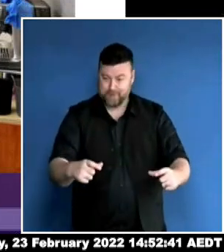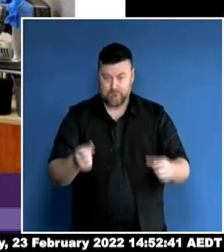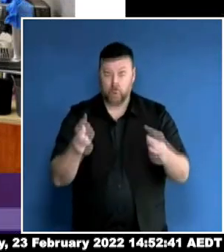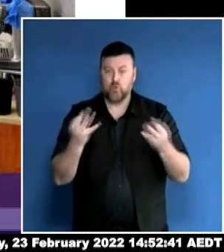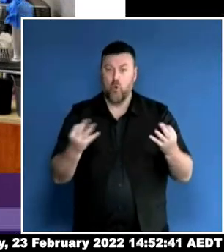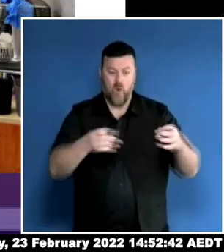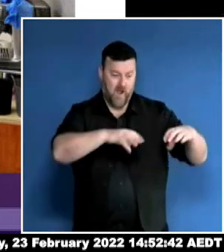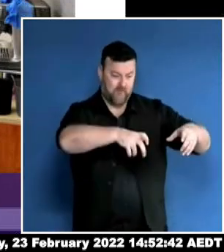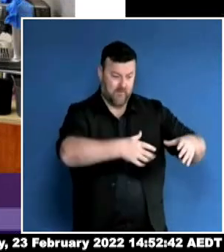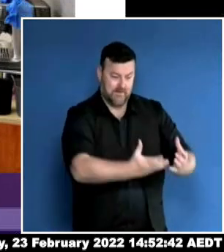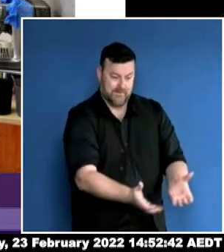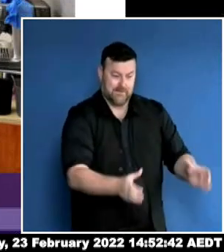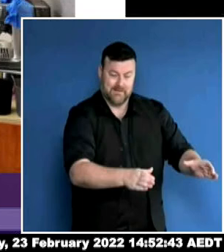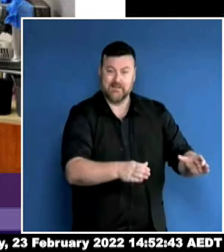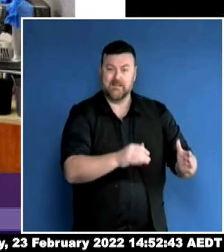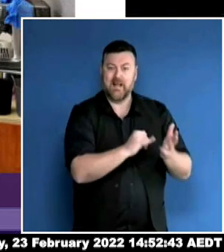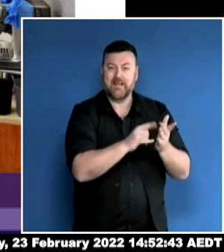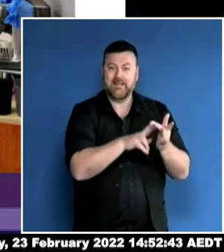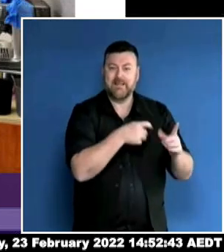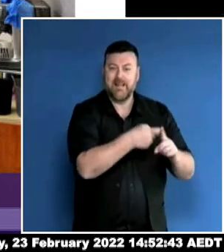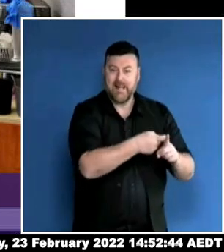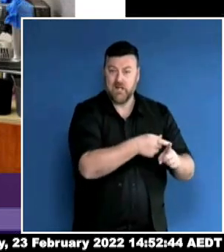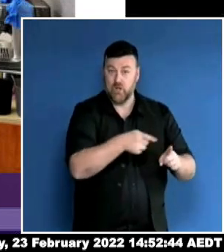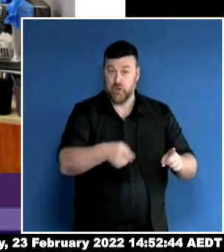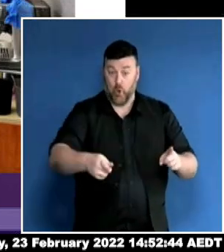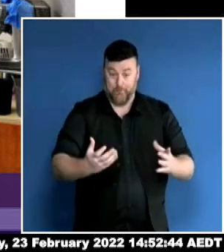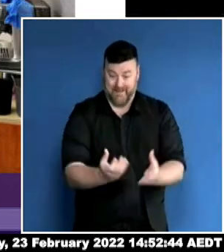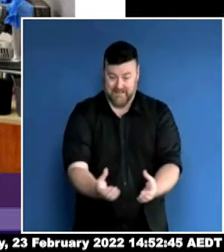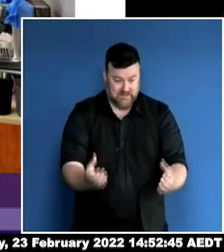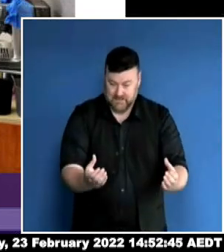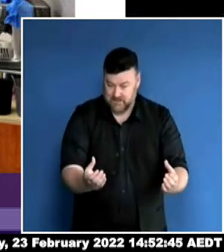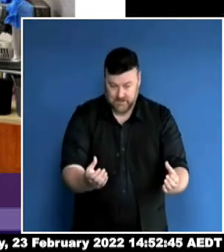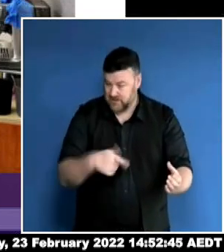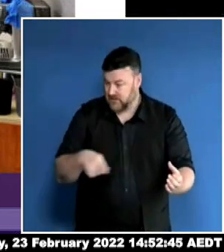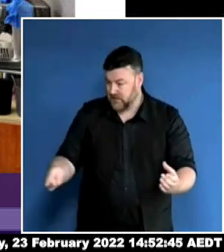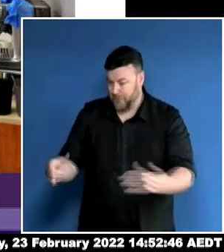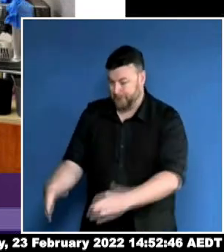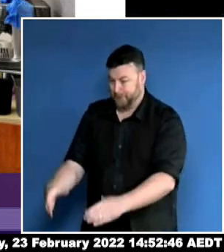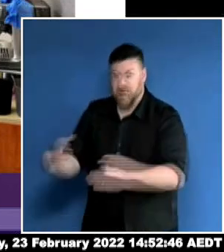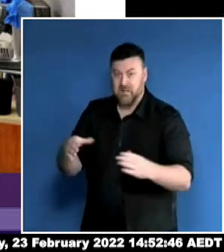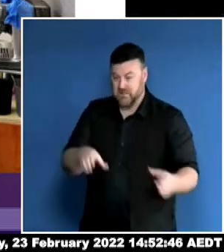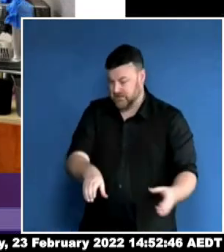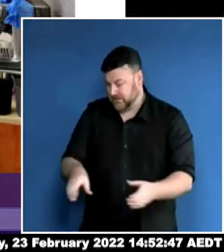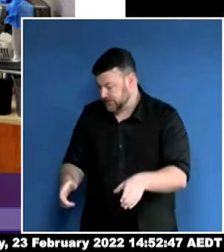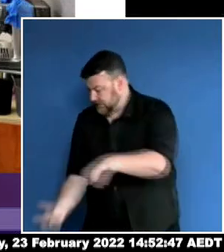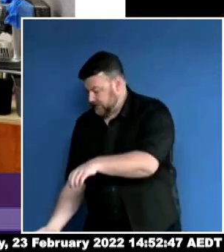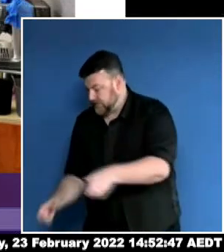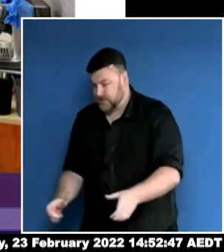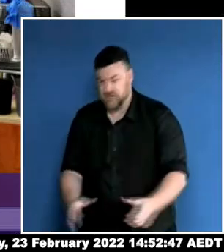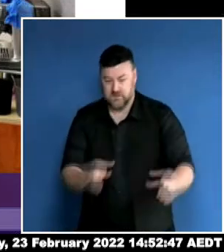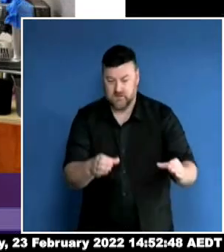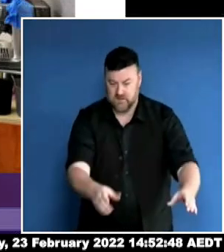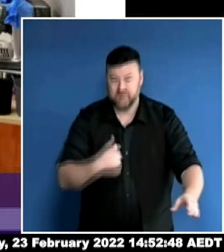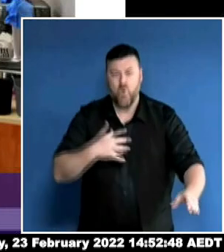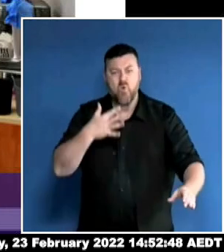the hot water into, and then you would have to carry that hot water through the office out to the back to the kitchen.